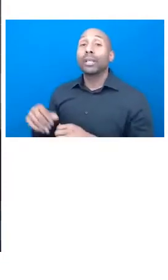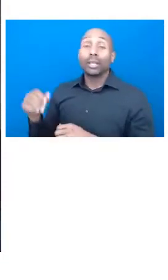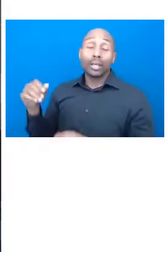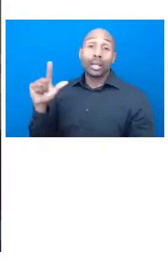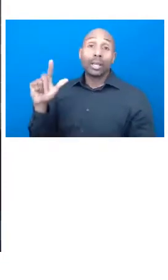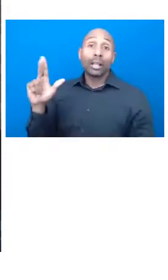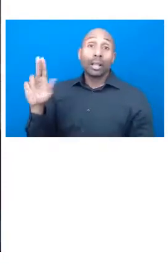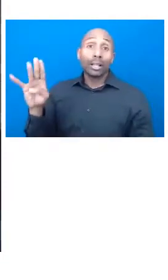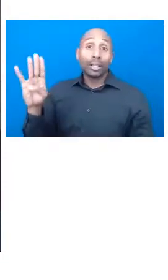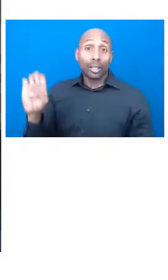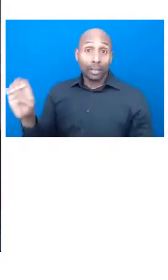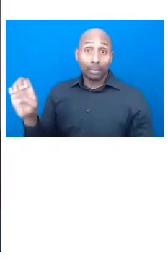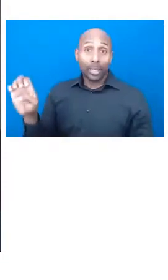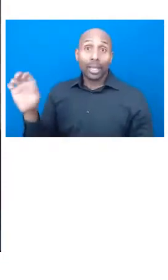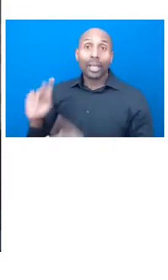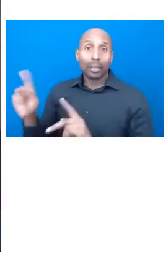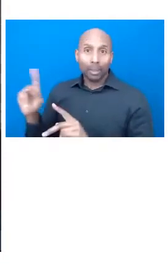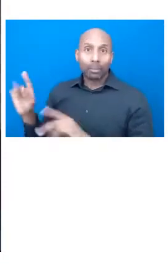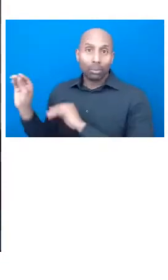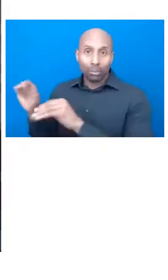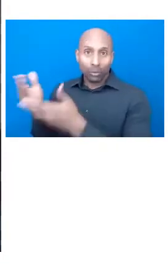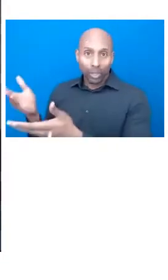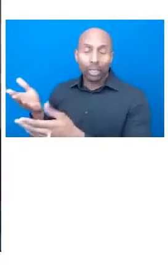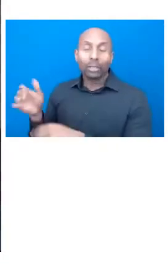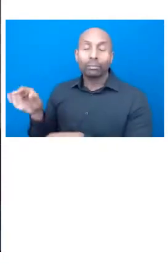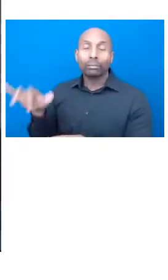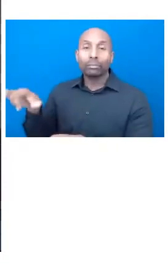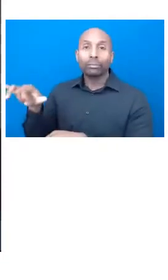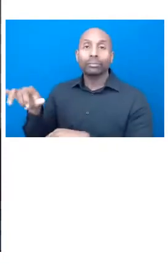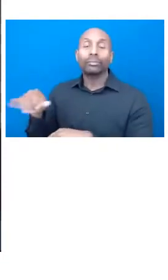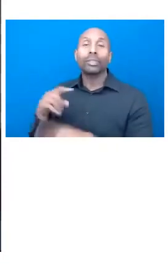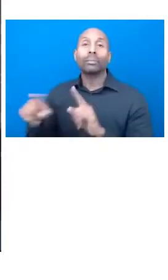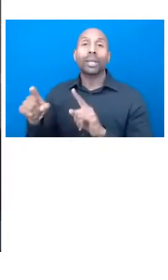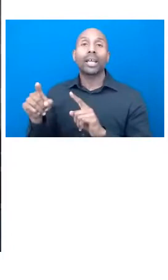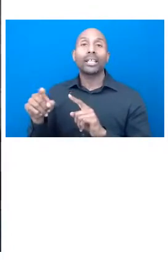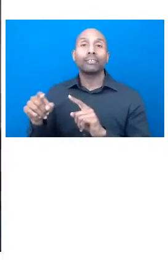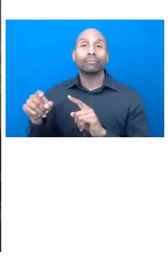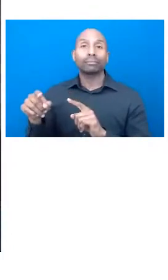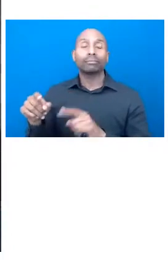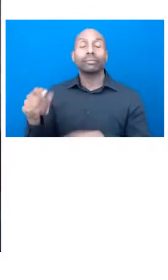I want to thank everyone for taking time to visit us at the Peale today and have the opportunity